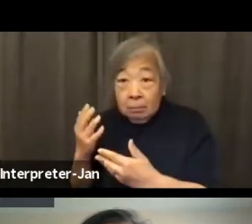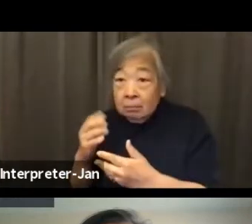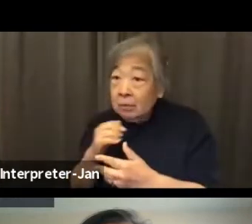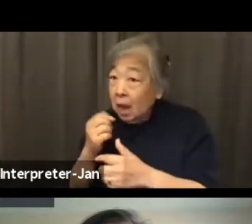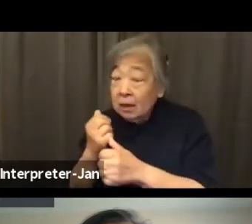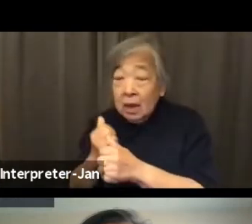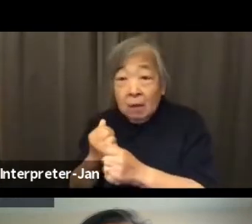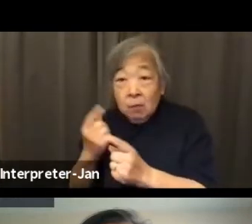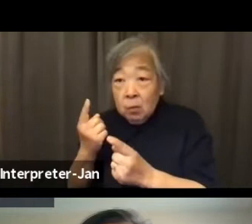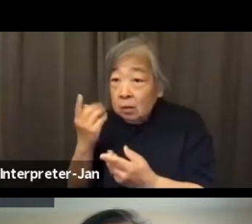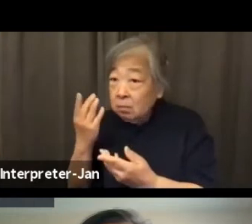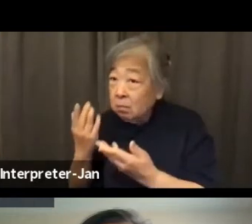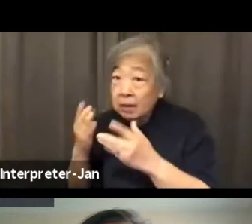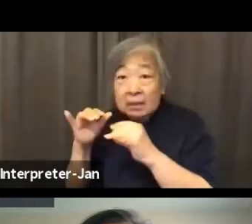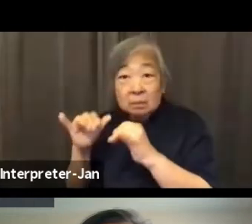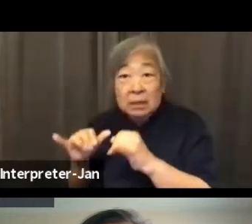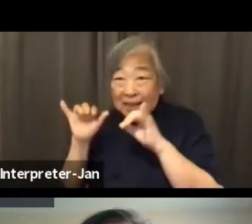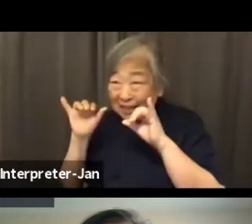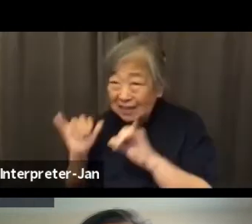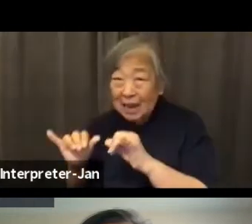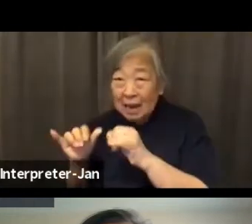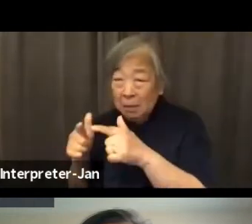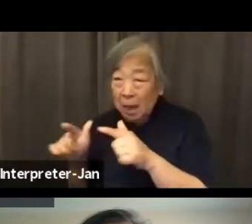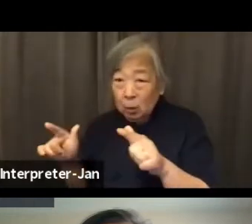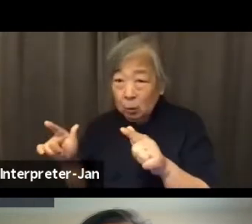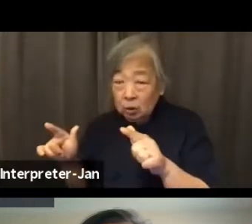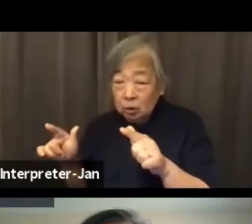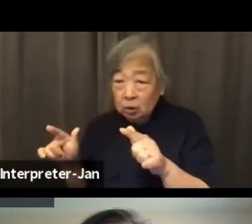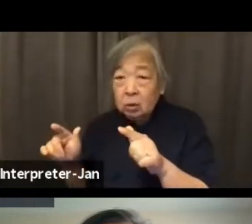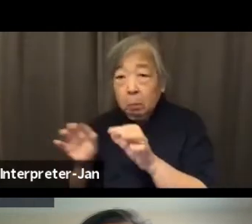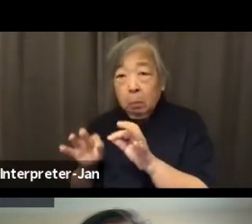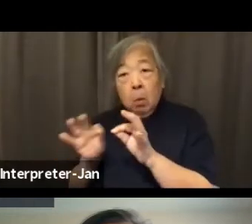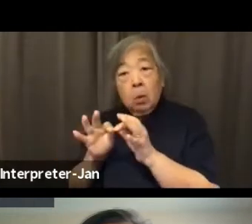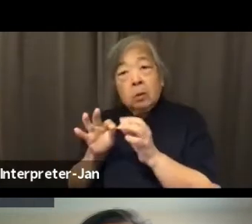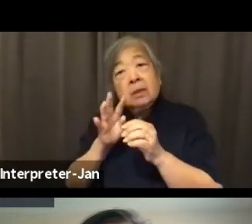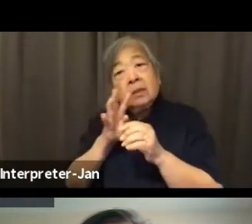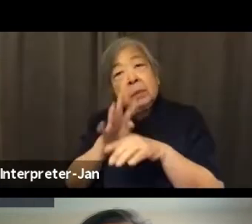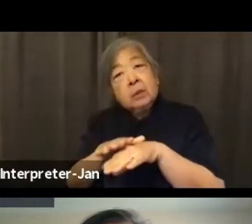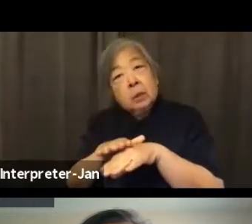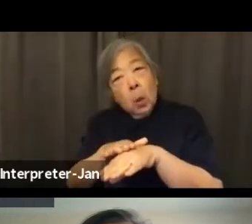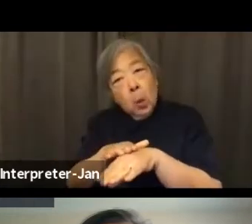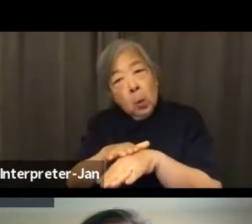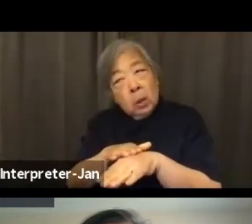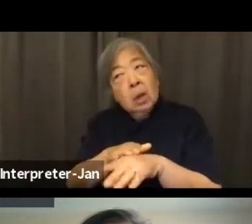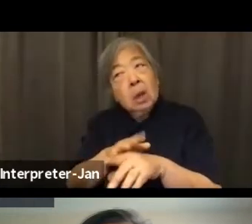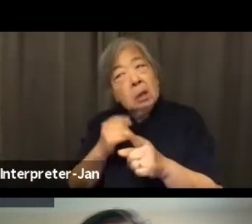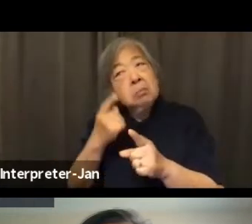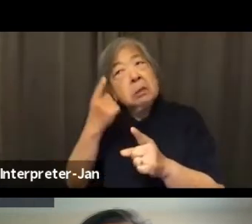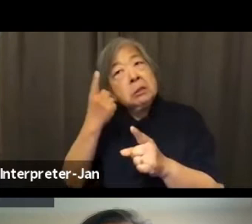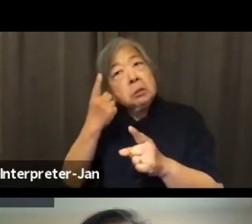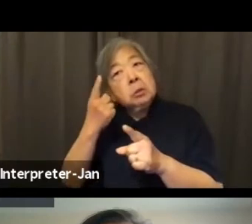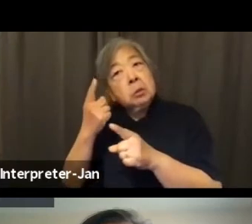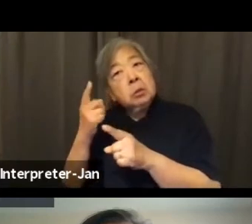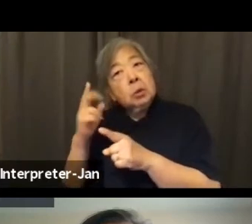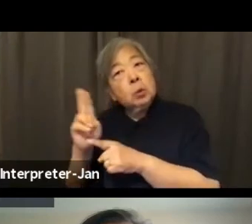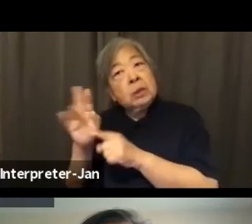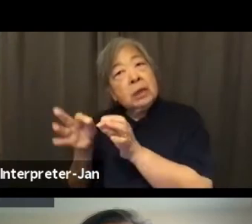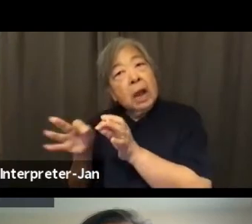language, so speaking slowly and considering captioning is helpful also for multilingual